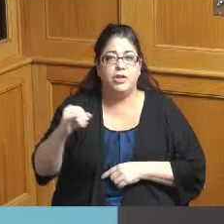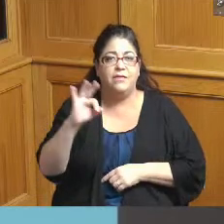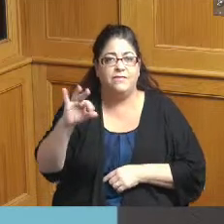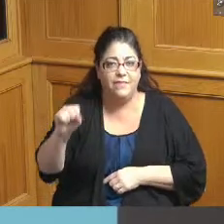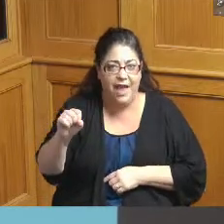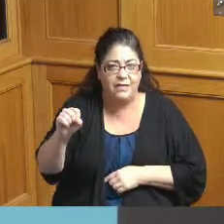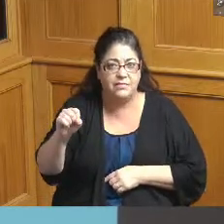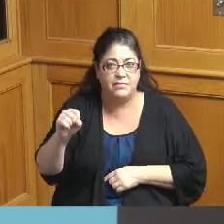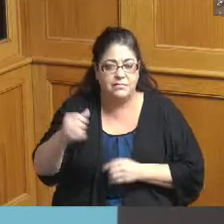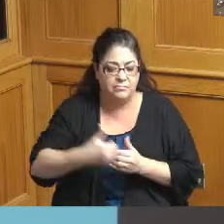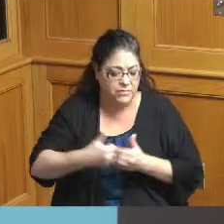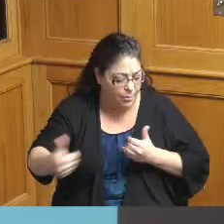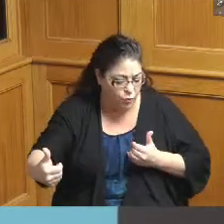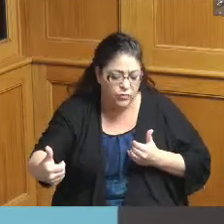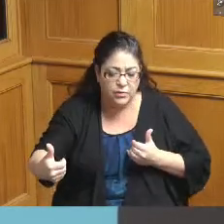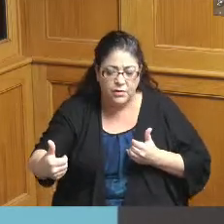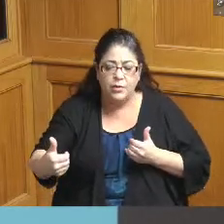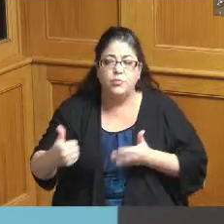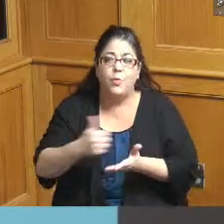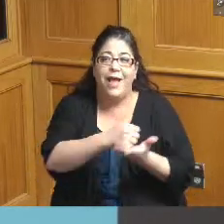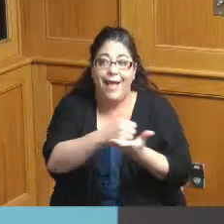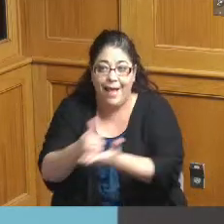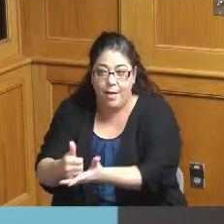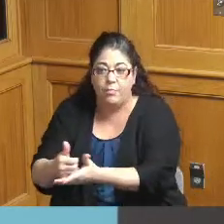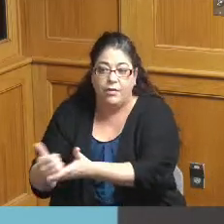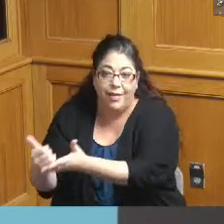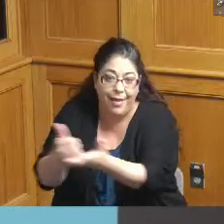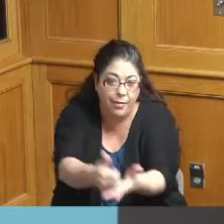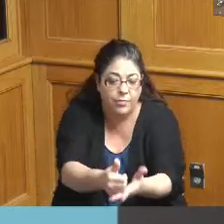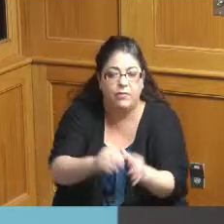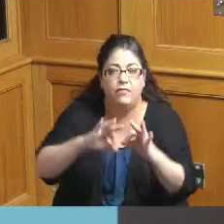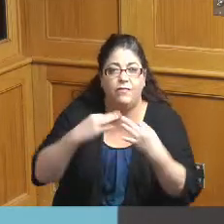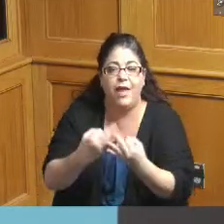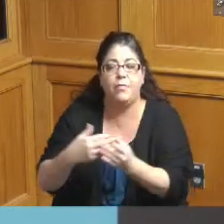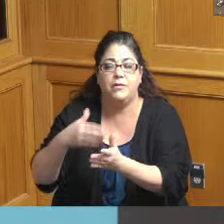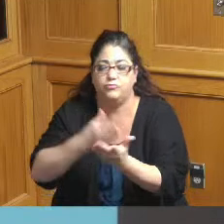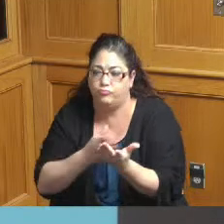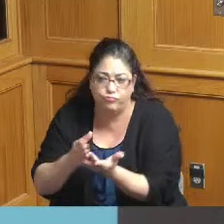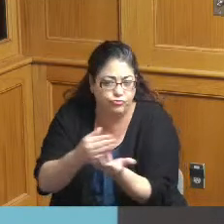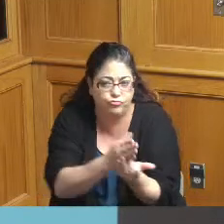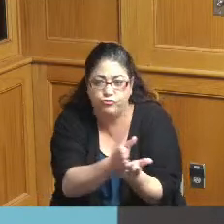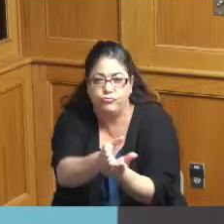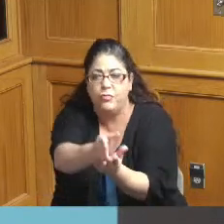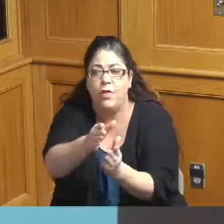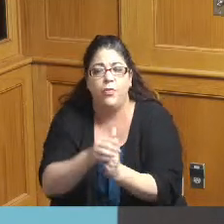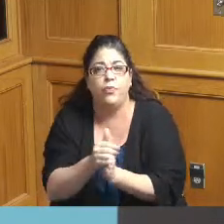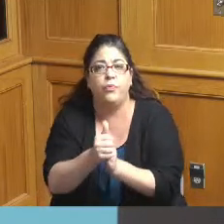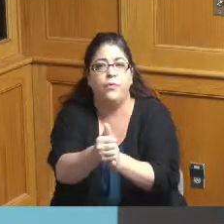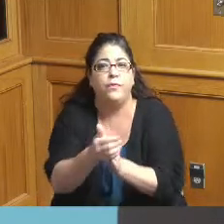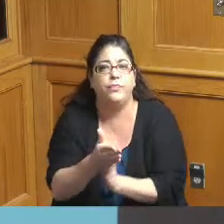involved in the system navigate that process in a way that we think is less traumatic more informed